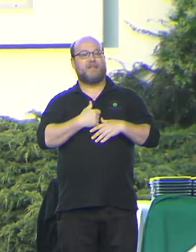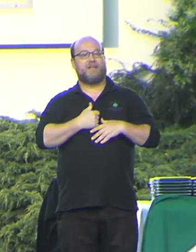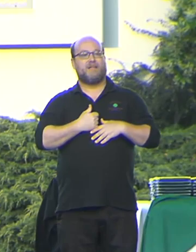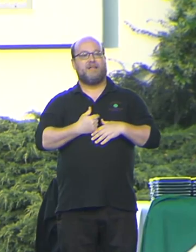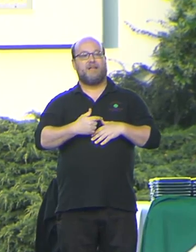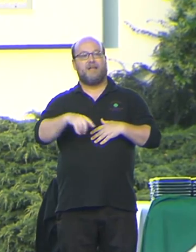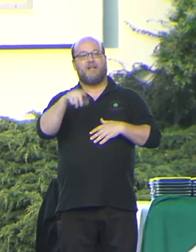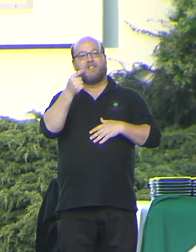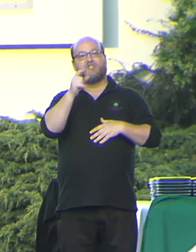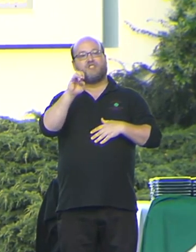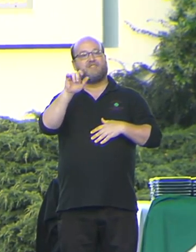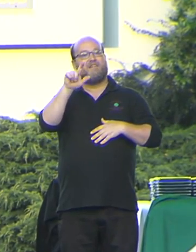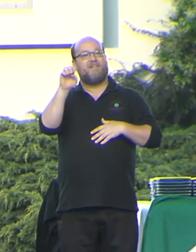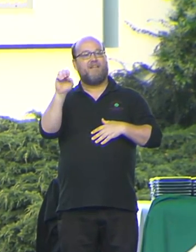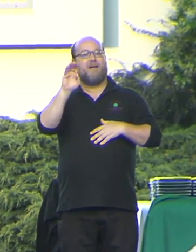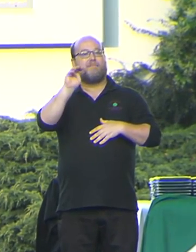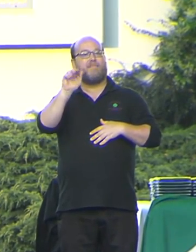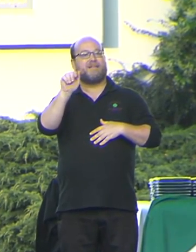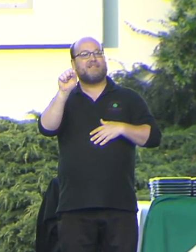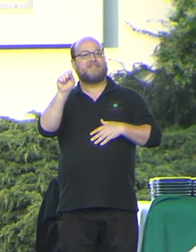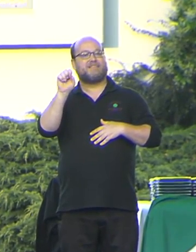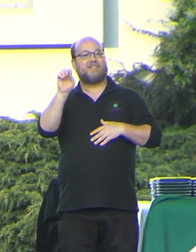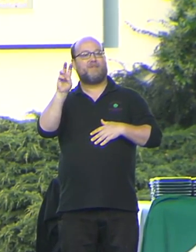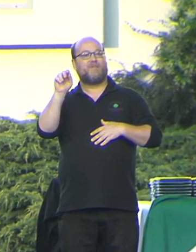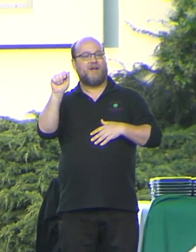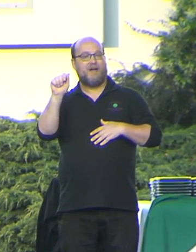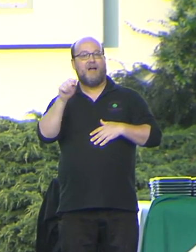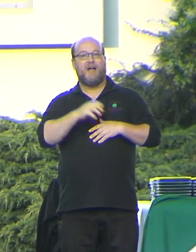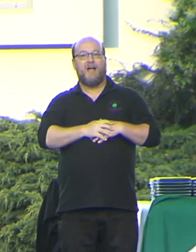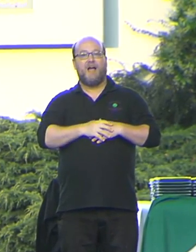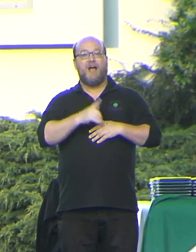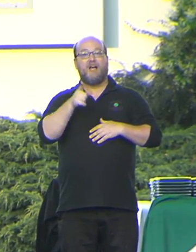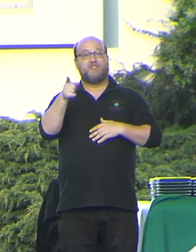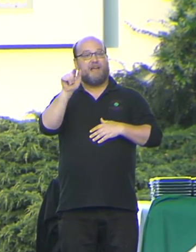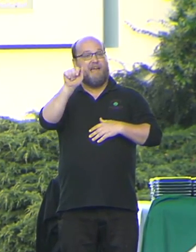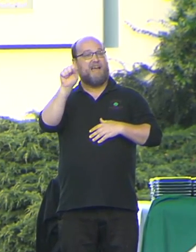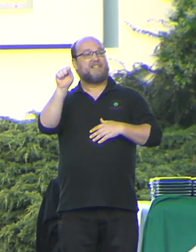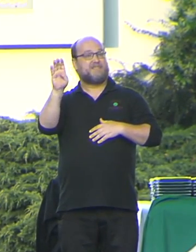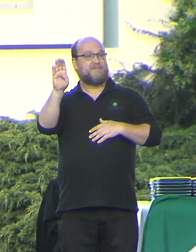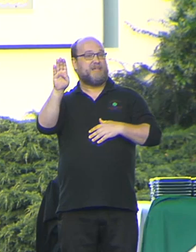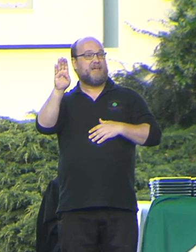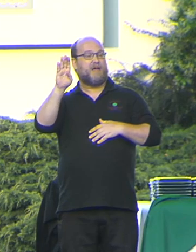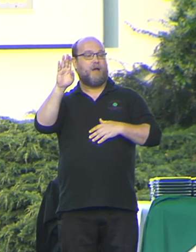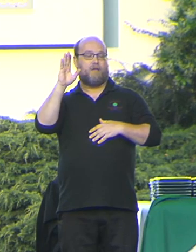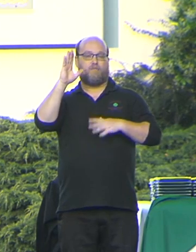comes from a long line of Quakers. And as our ASB president she represents Franklin